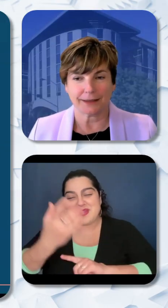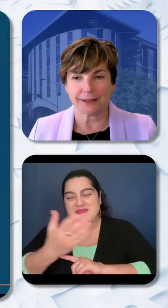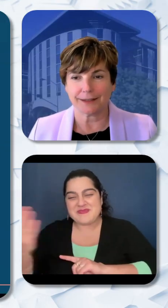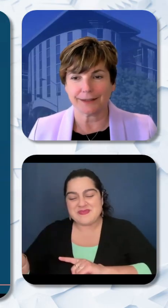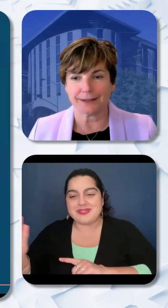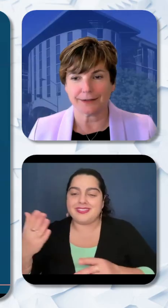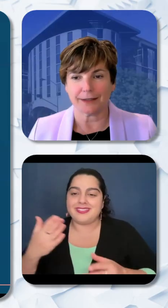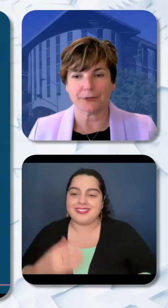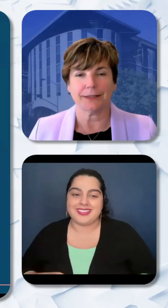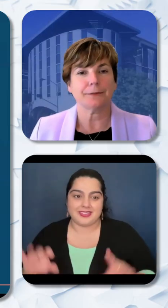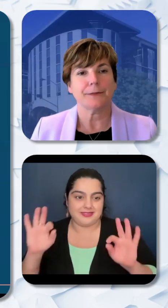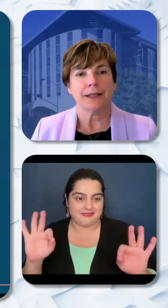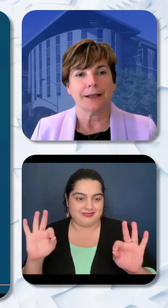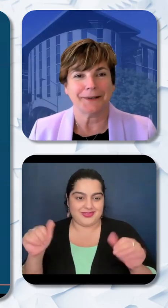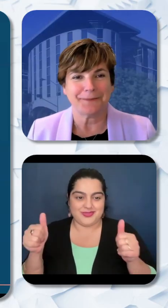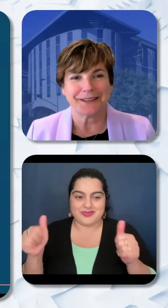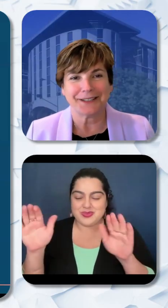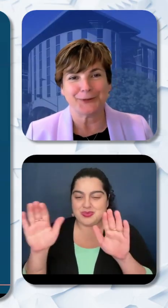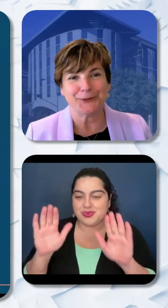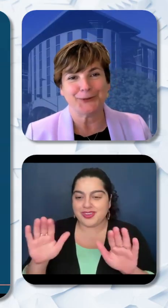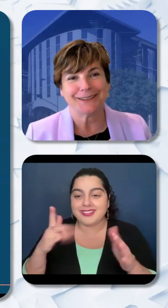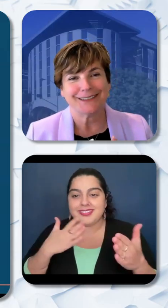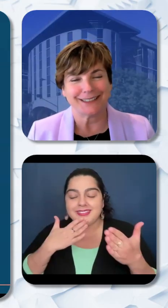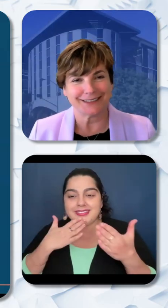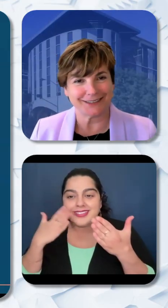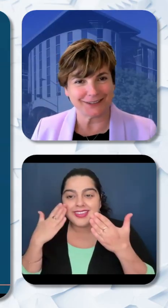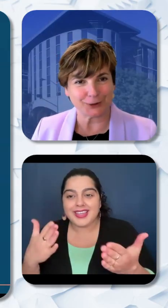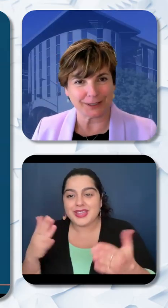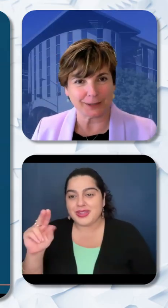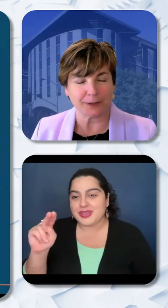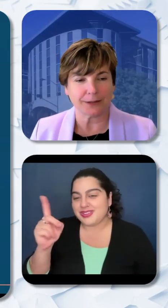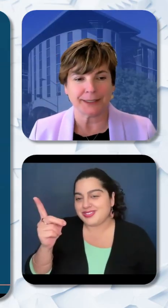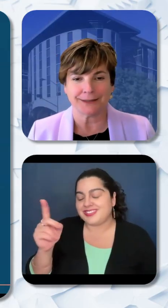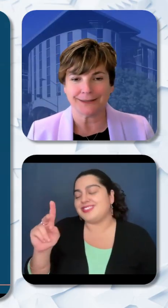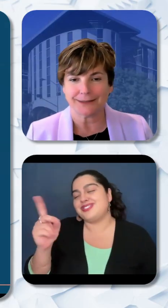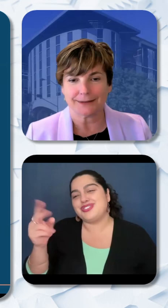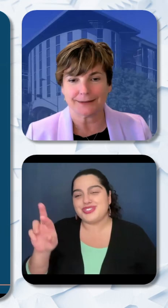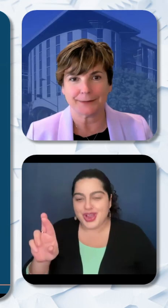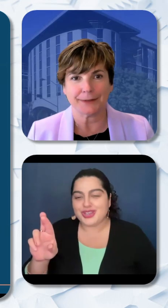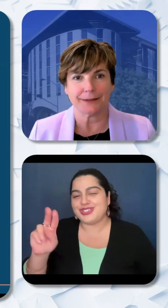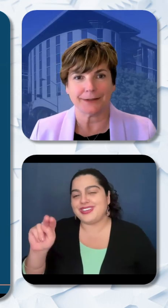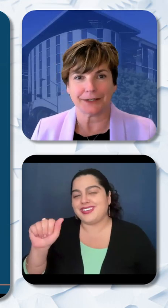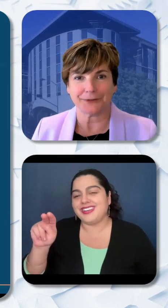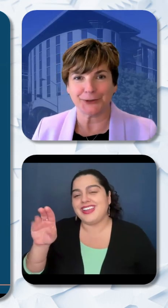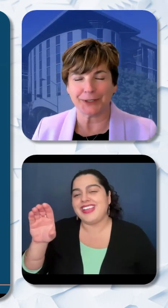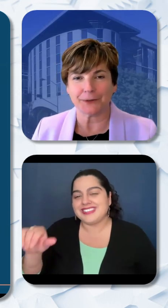I think okay, great. Thank you, Nancy, Dr. Hlibok Amann. Good afternoon,